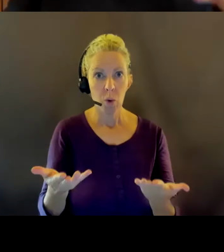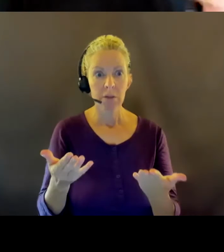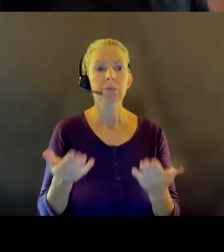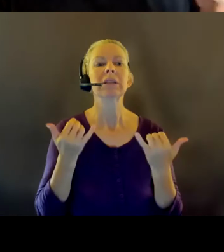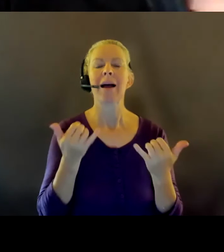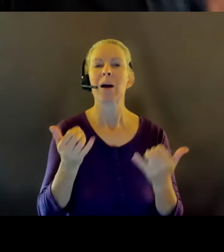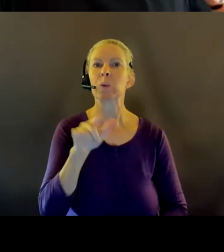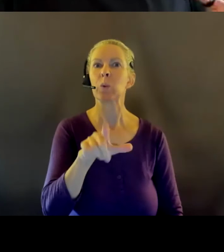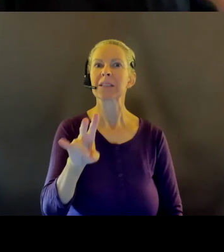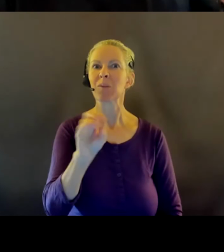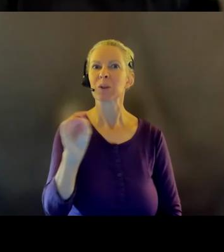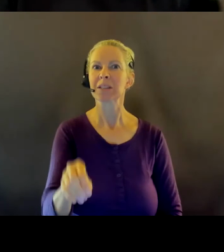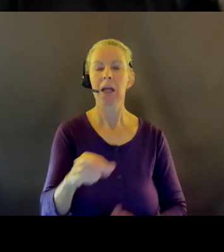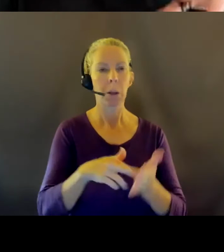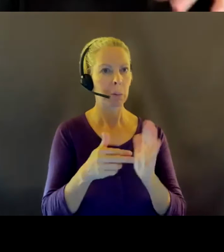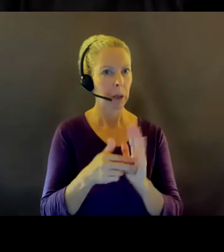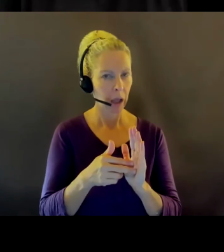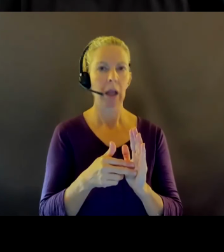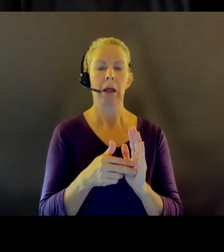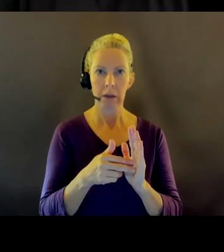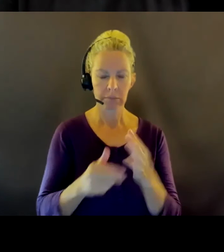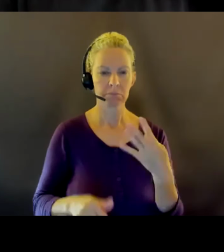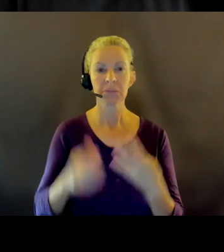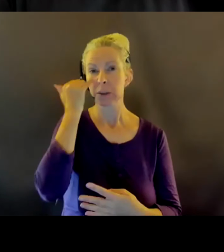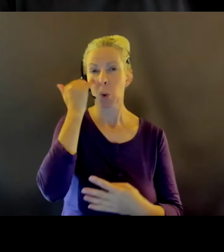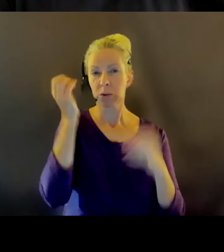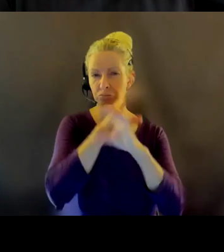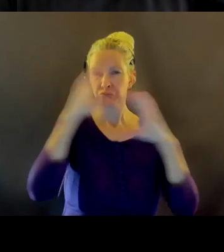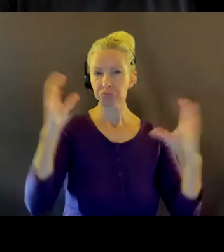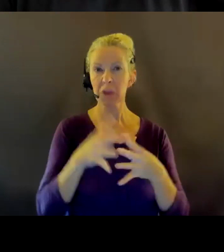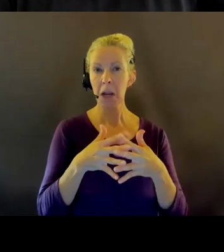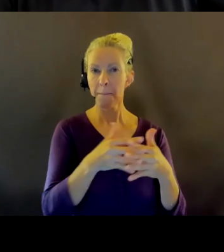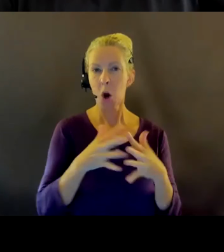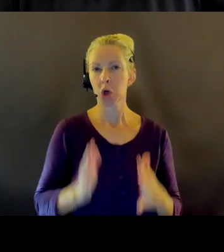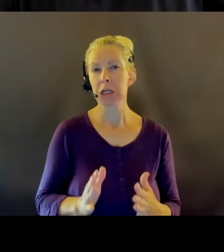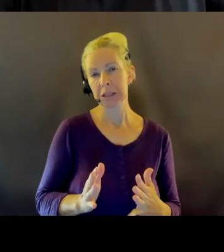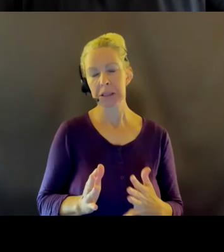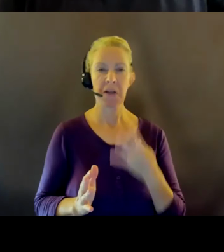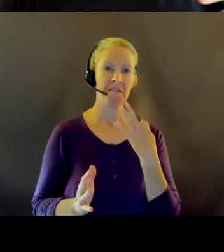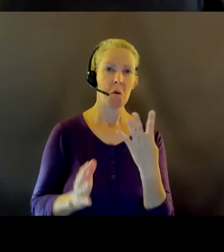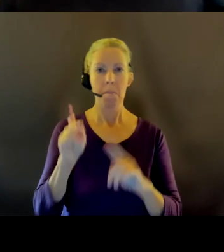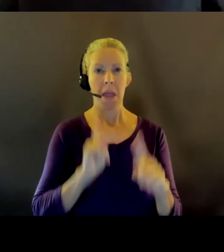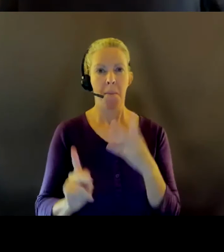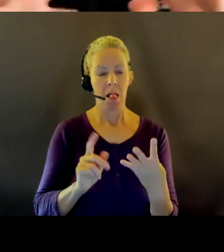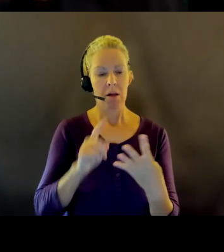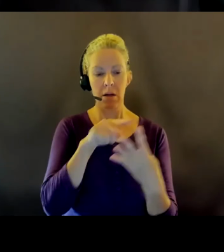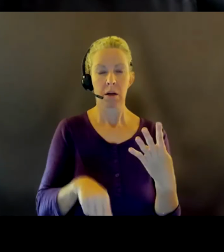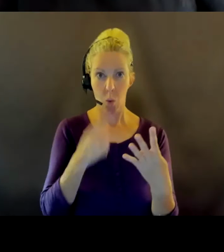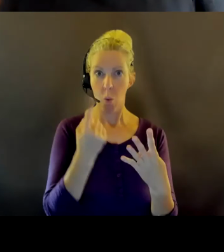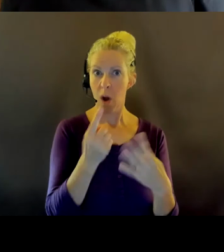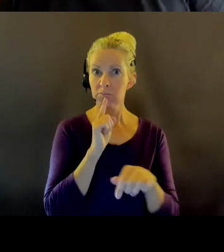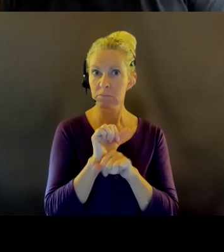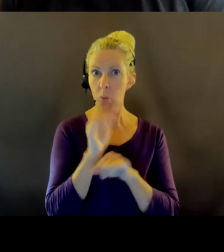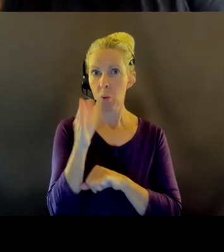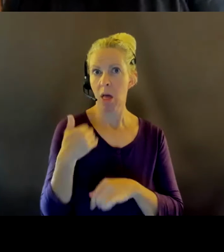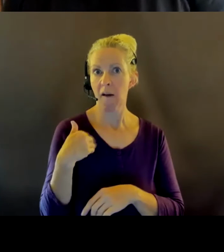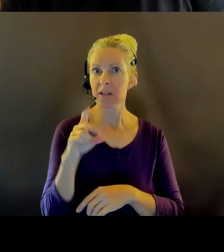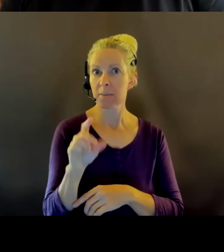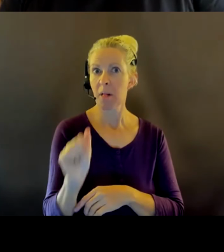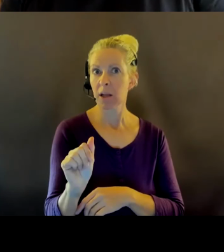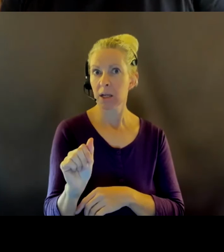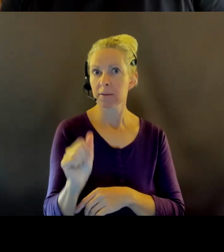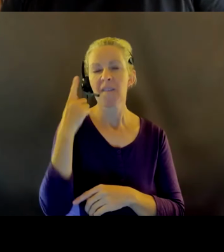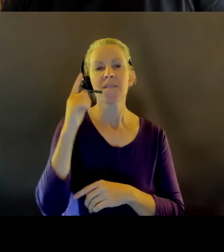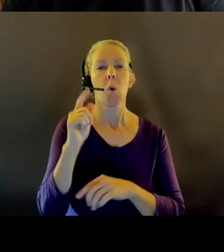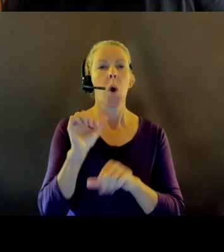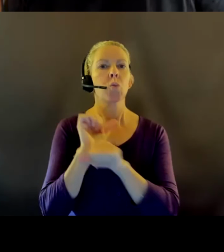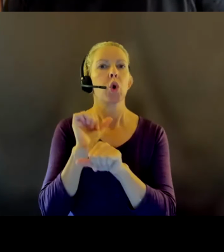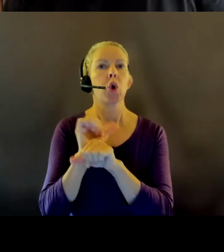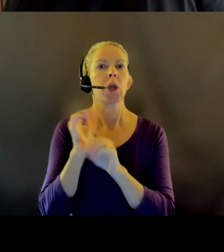More than 1 out of 4 American, working-aged adults have a disability, overall.